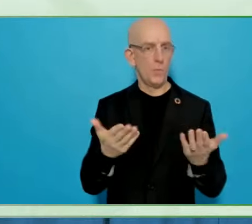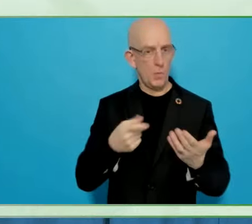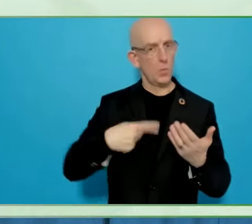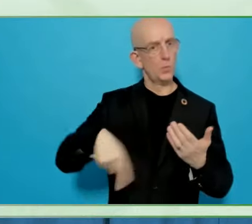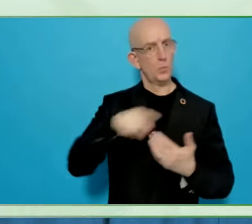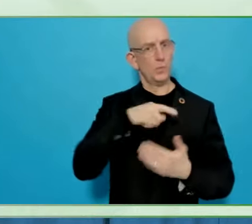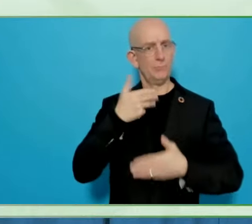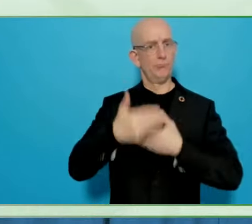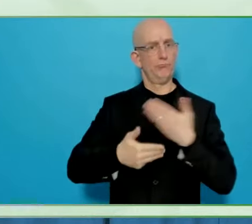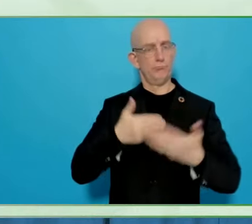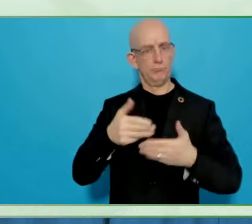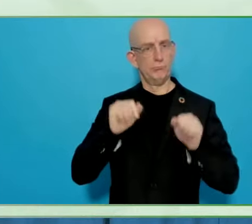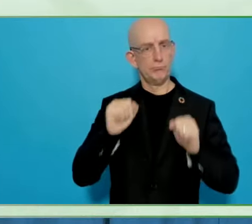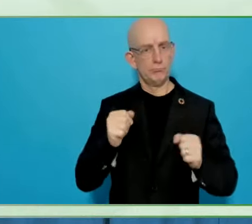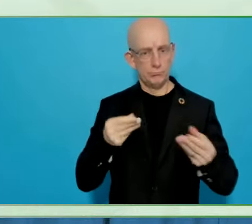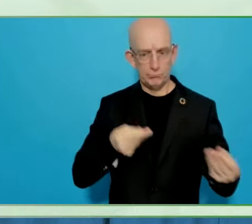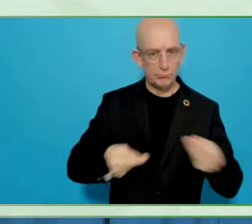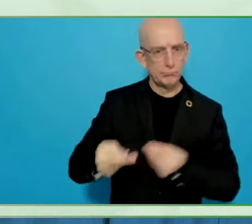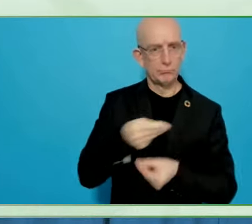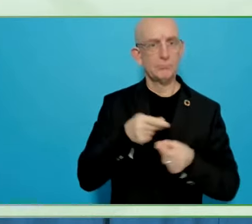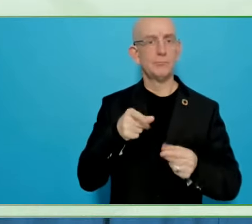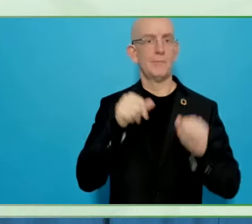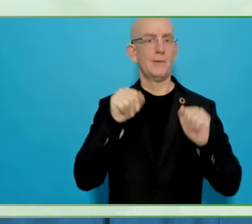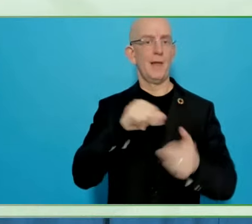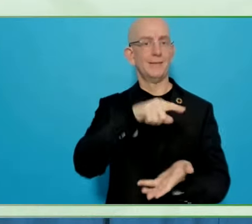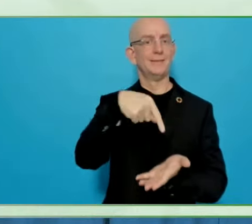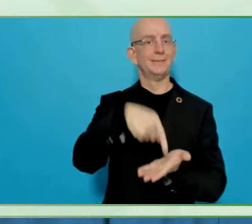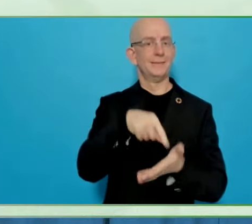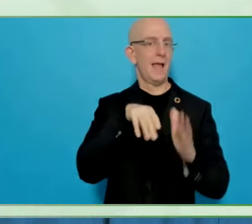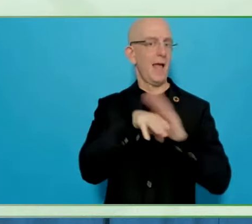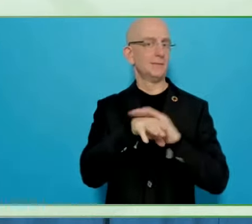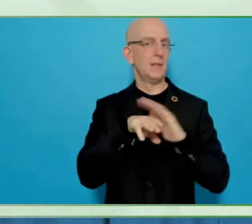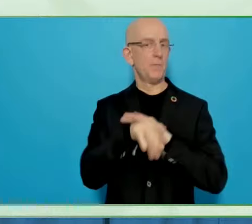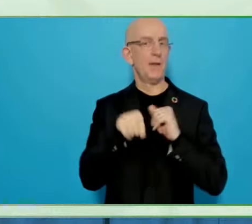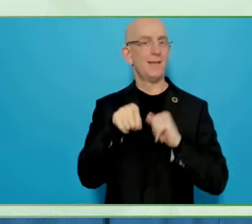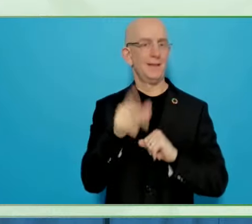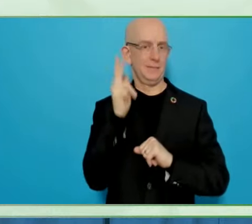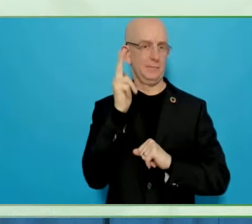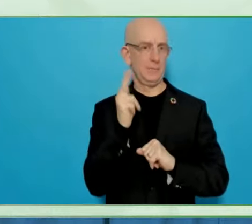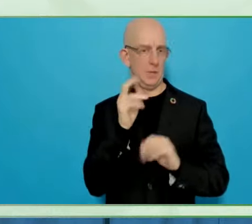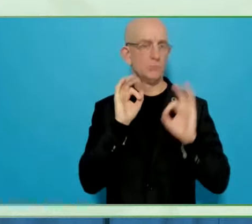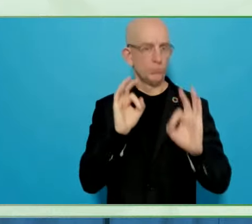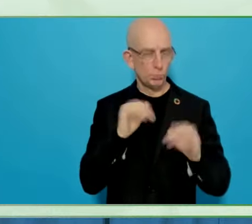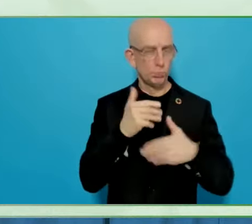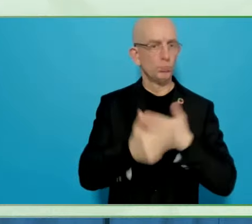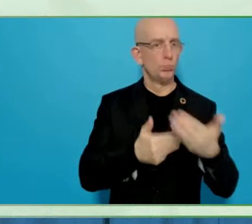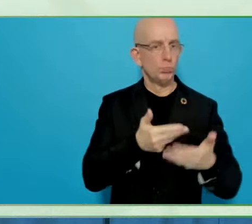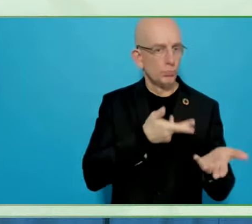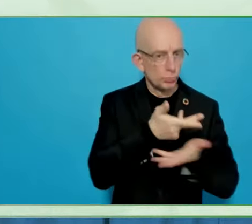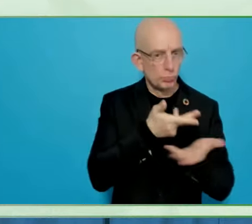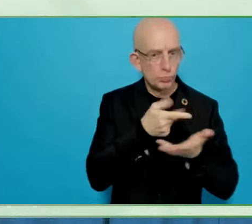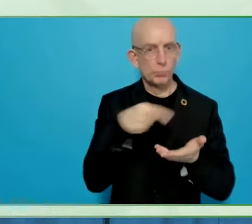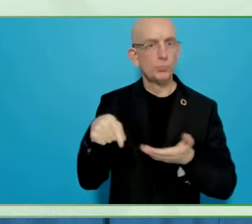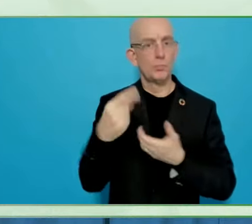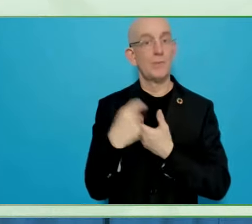society and we launched last year.